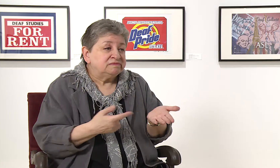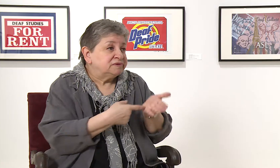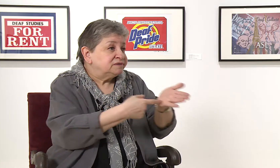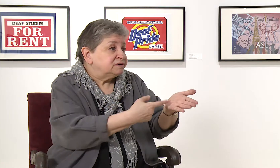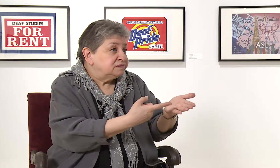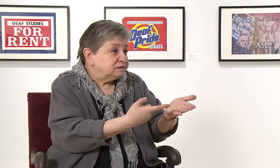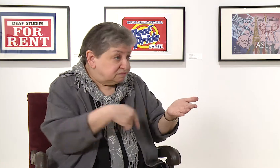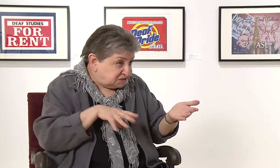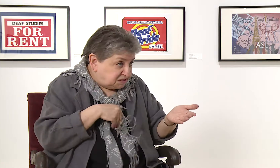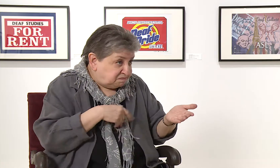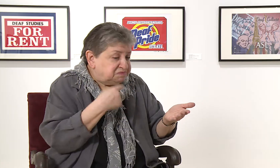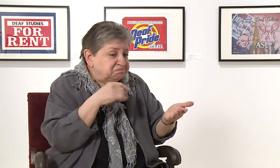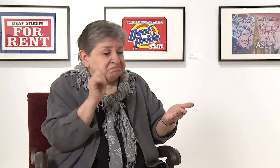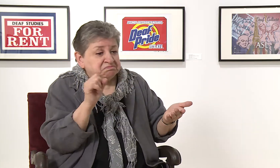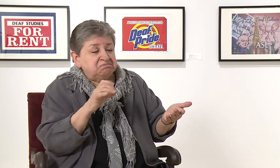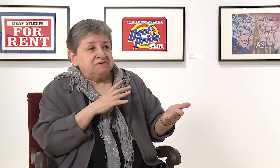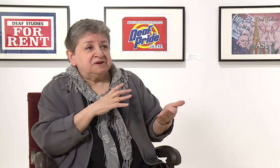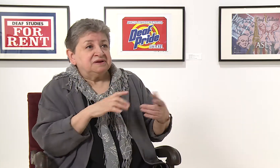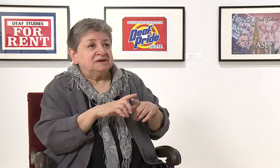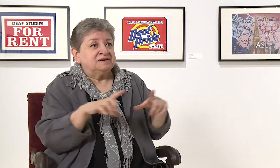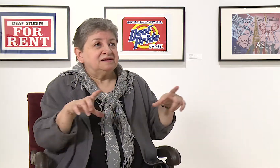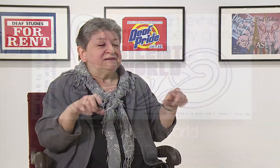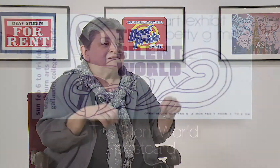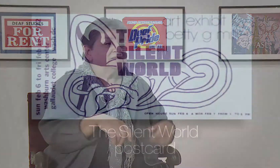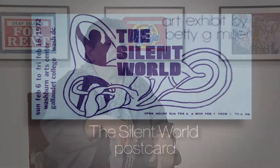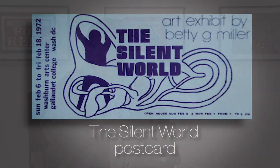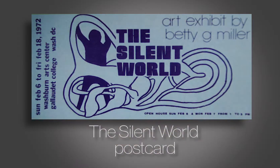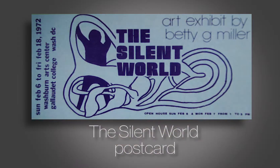With that, I created a design that she accepted.